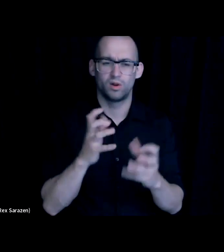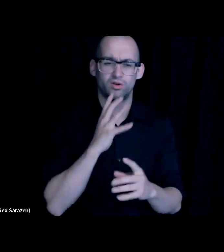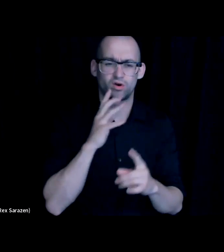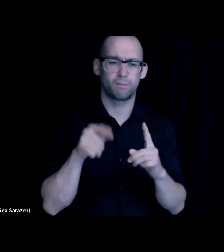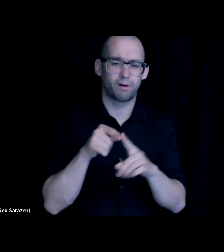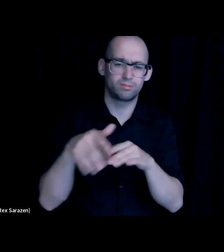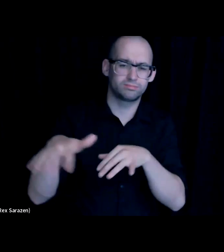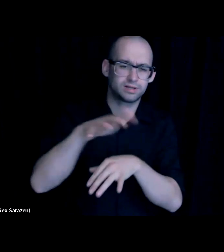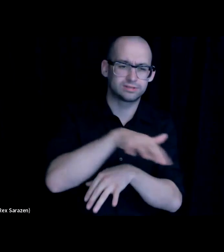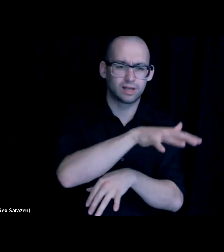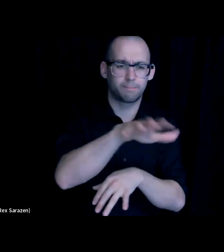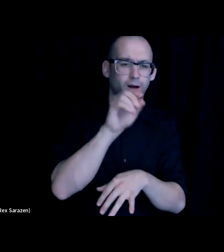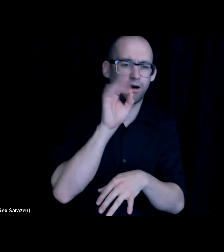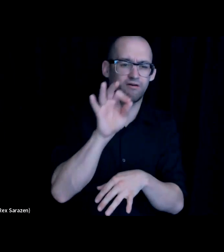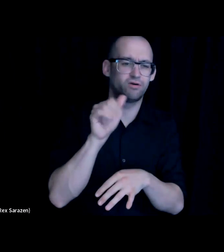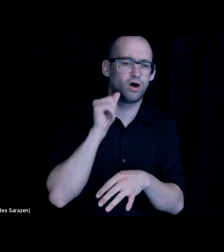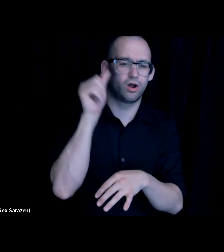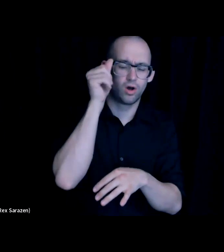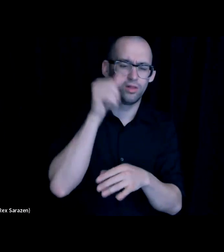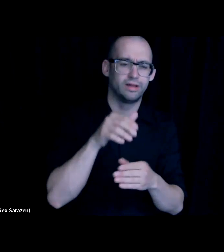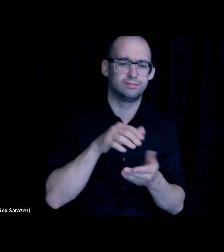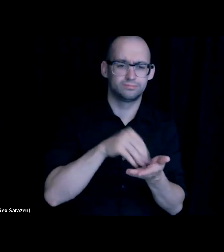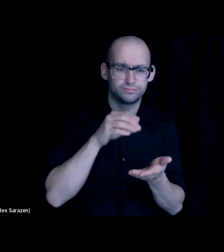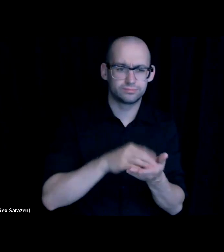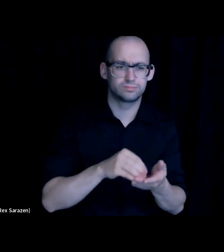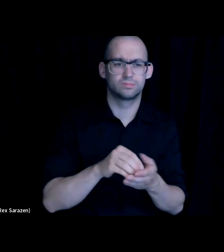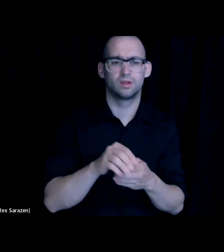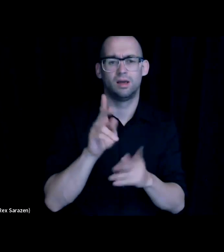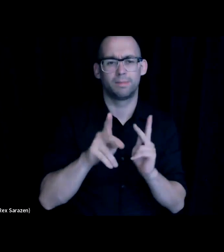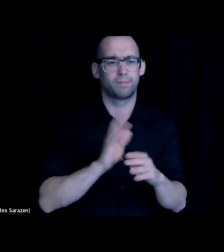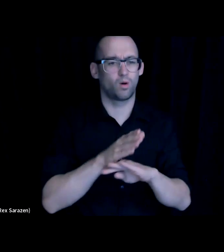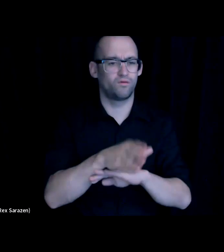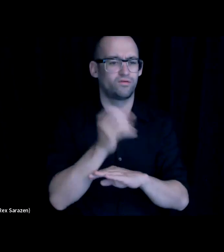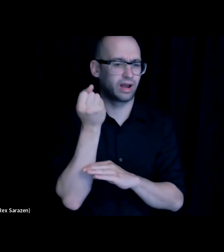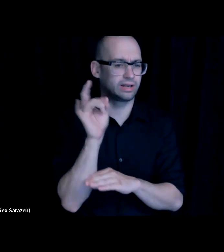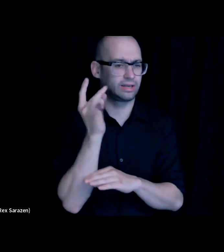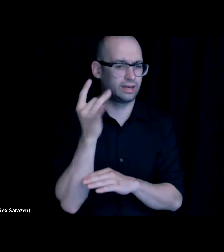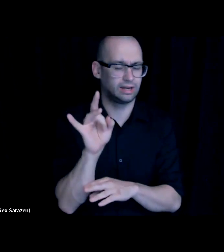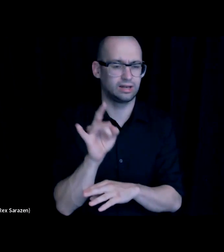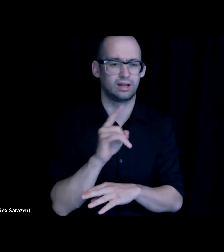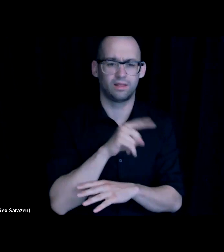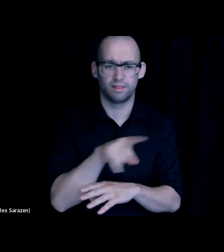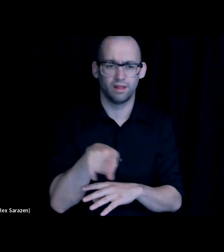who our students are. Our learners are individuals over the age of 18 that are parents, grandparents,